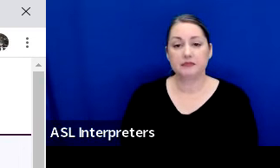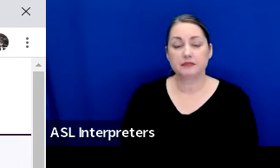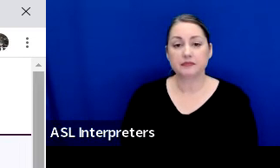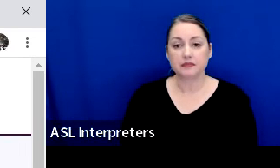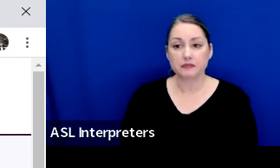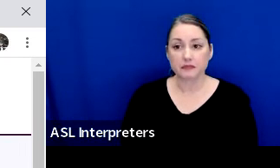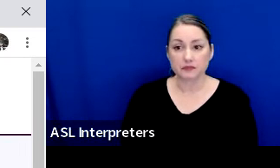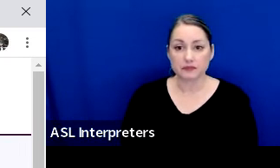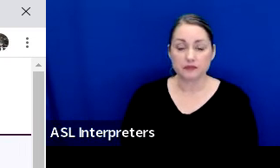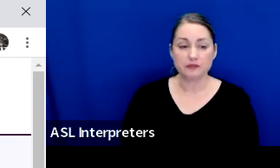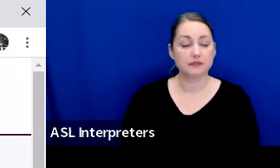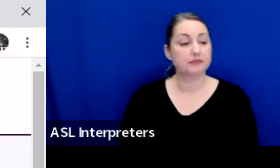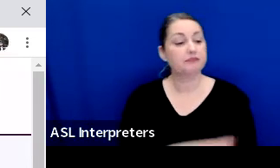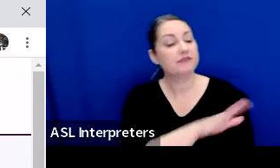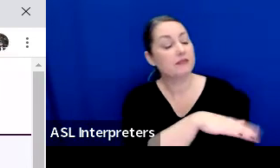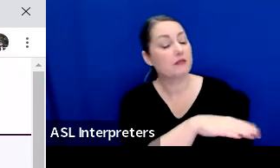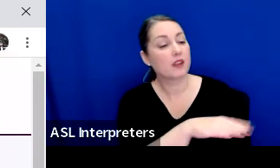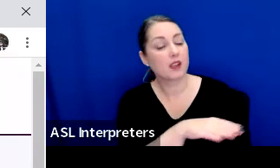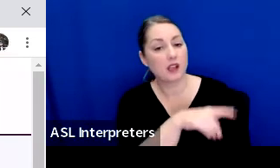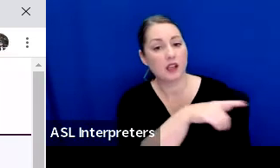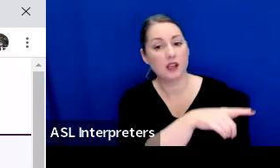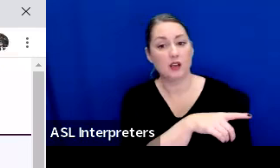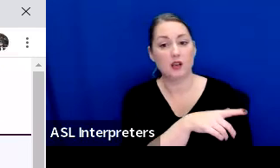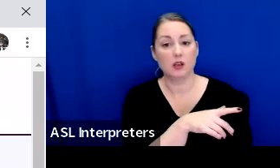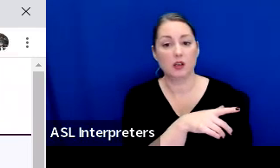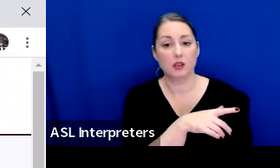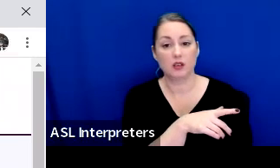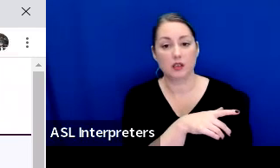So, Larry, I I I just like to share